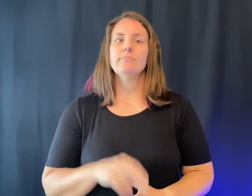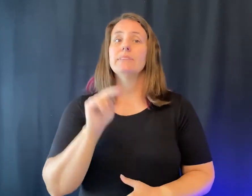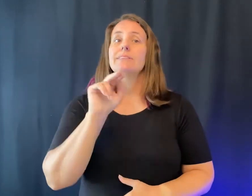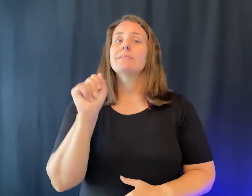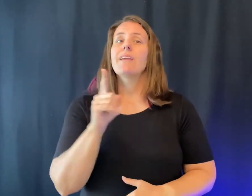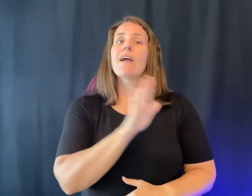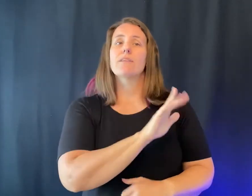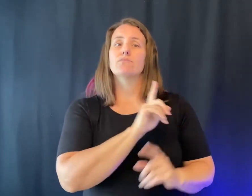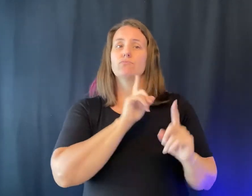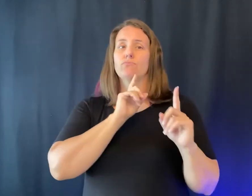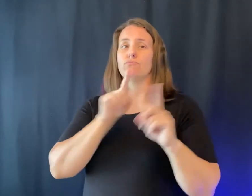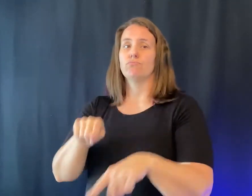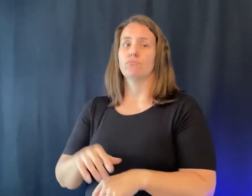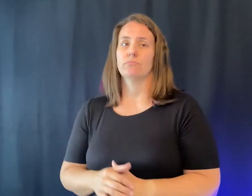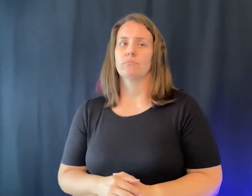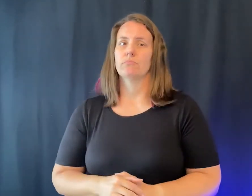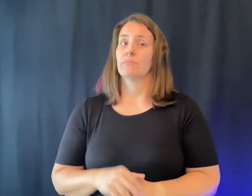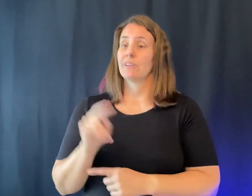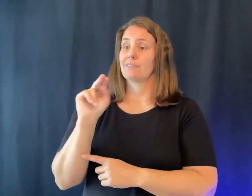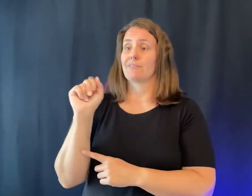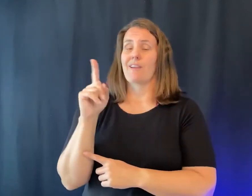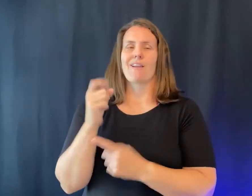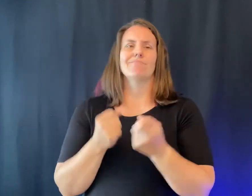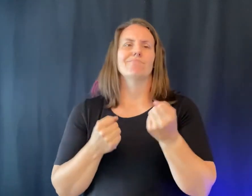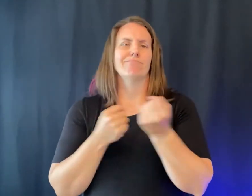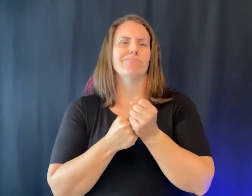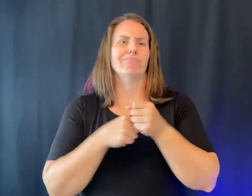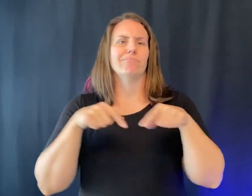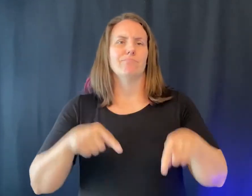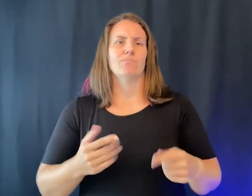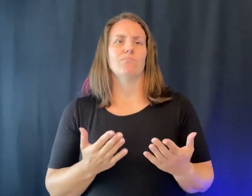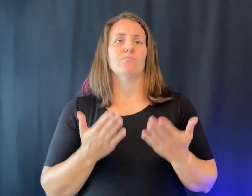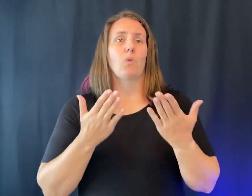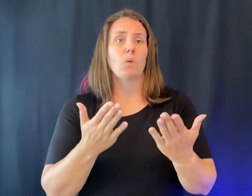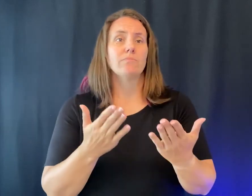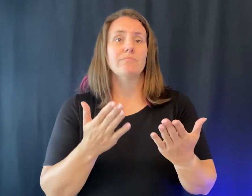The NAD Board/HQ responded that the NAD is in support of this proposal,